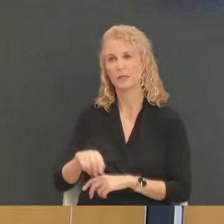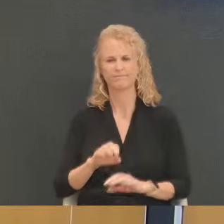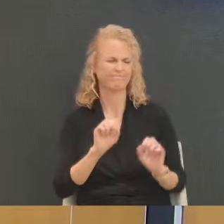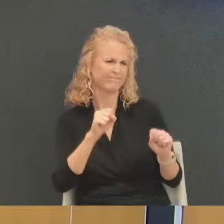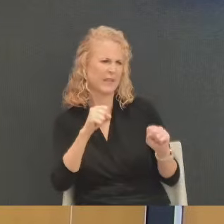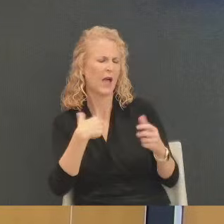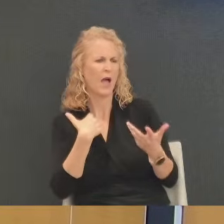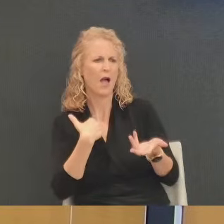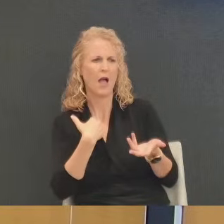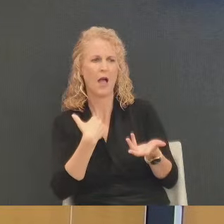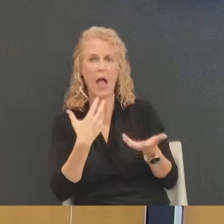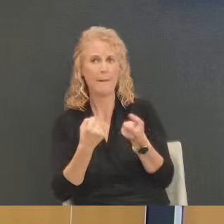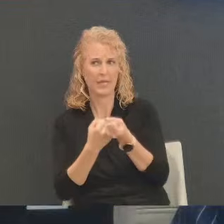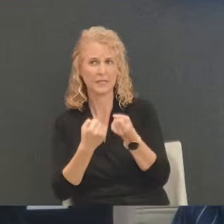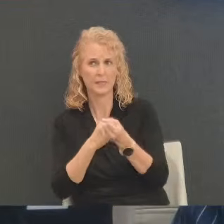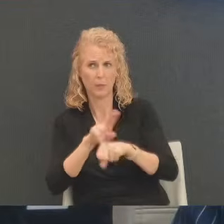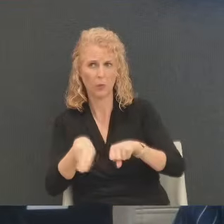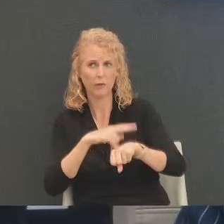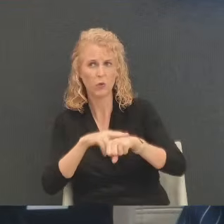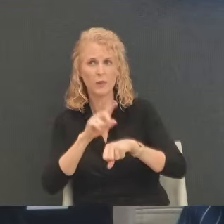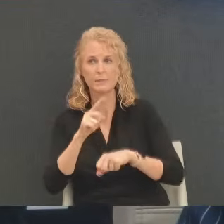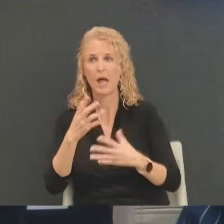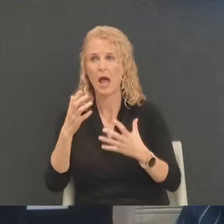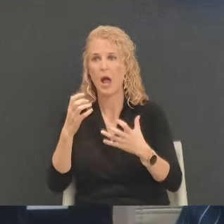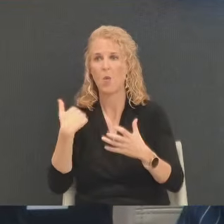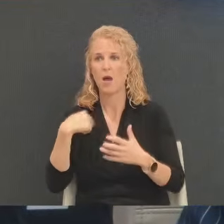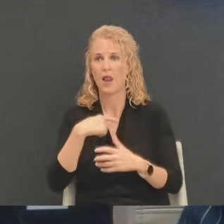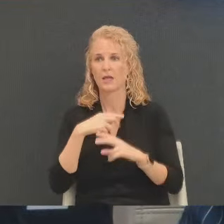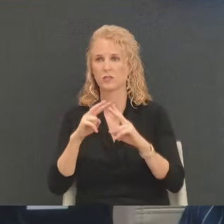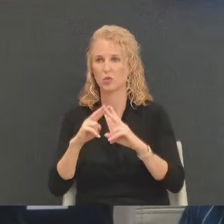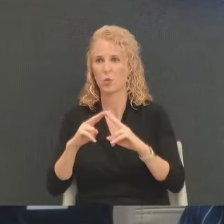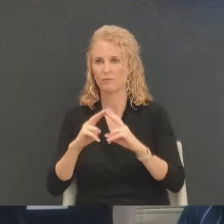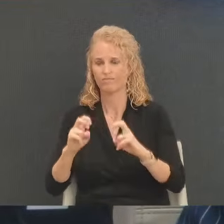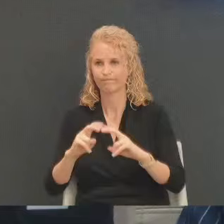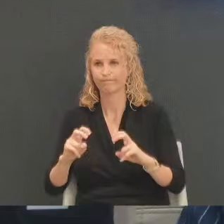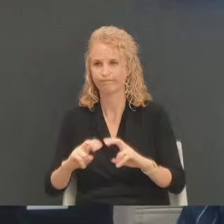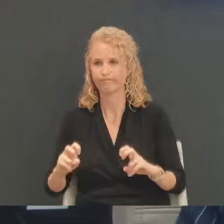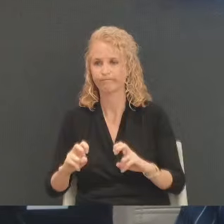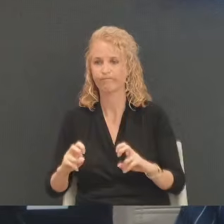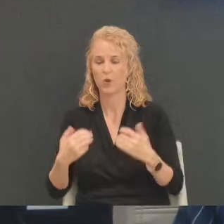I'm going to support it, but I'd like for us to look at this. We got these elevators and we got